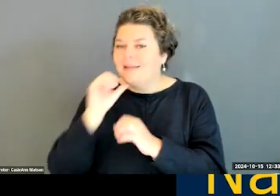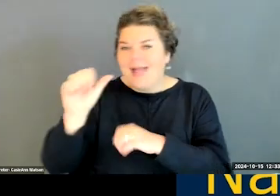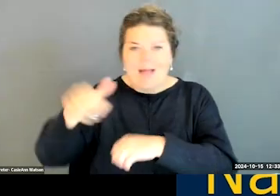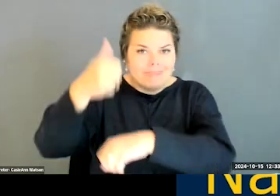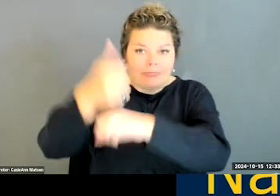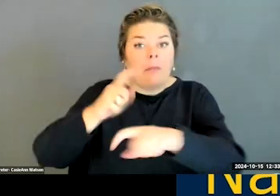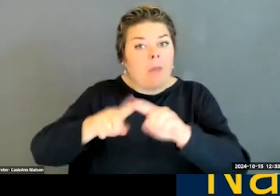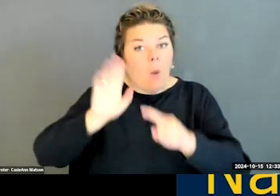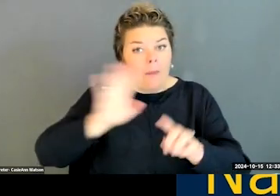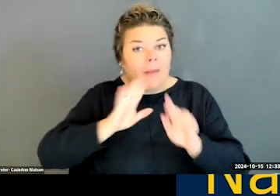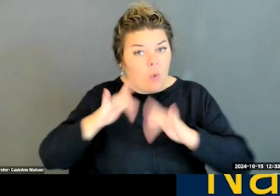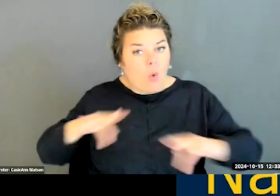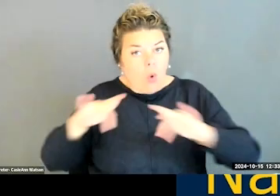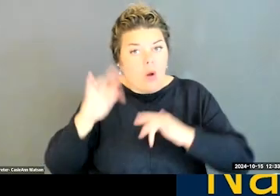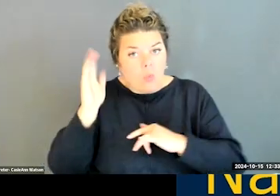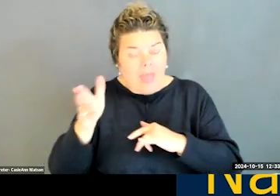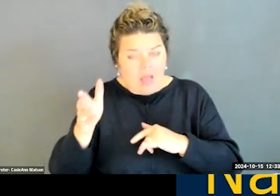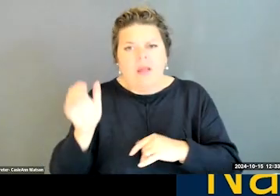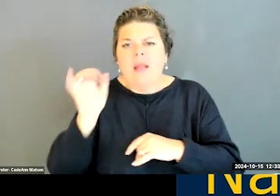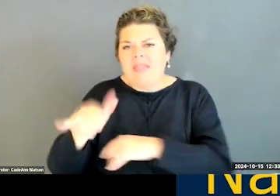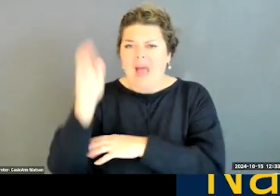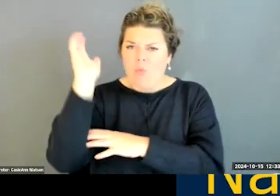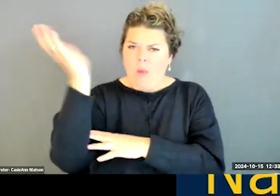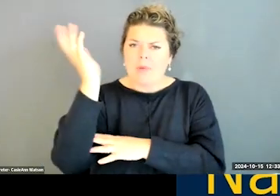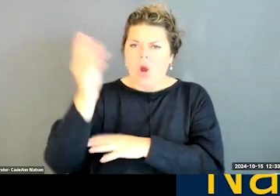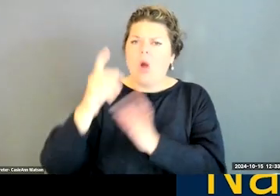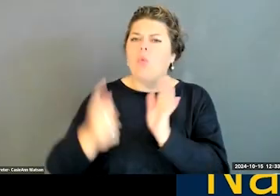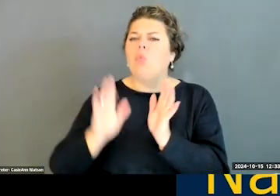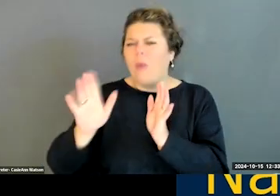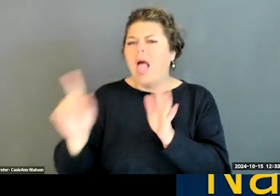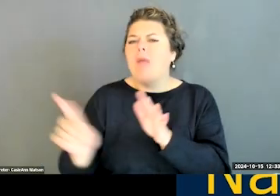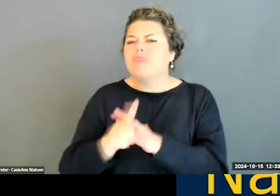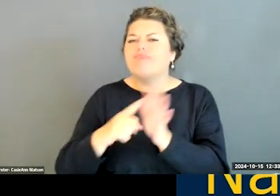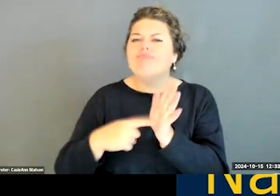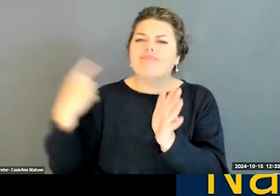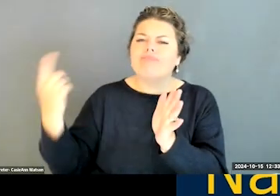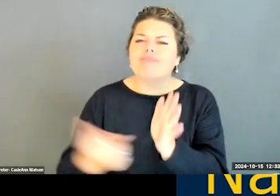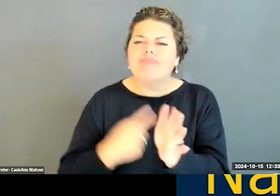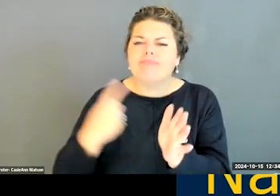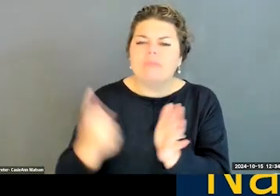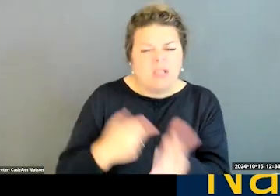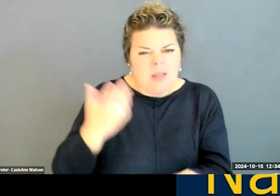and it tends to be a webinar that we offer occasionally. We just don't have a specific date in mind as of yet.